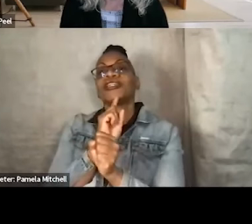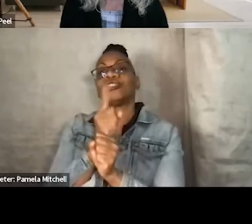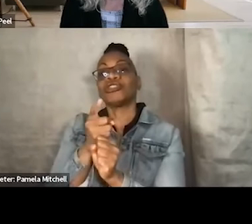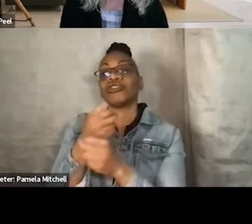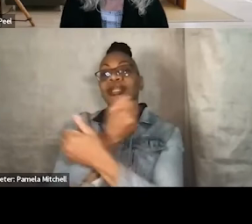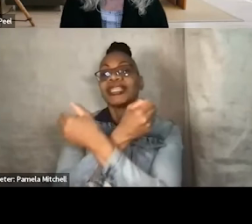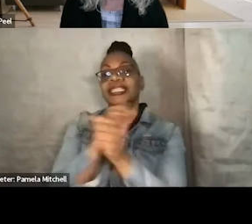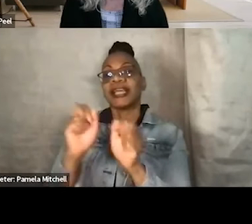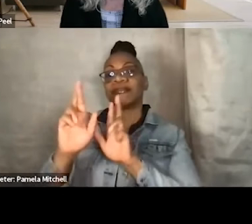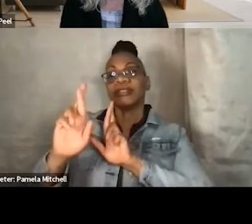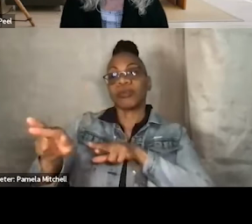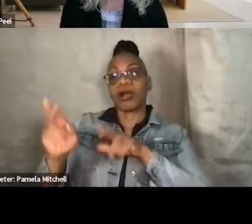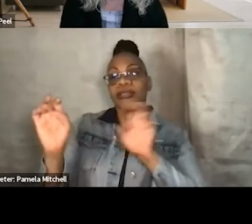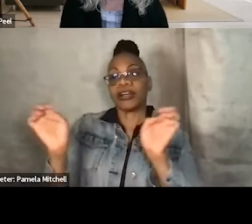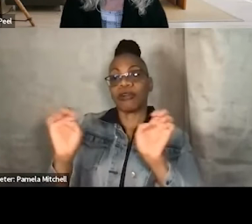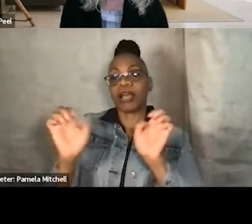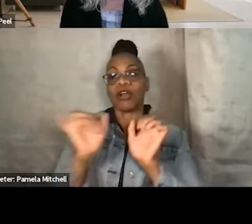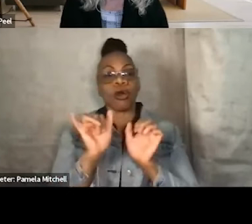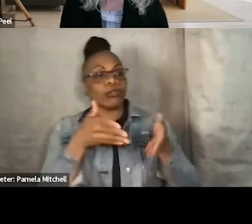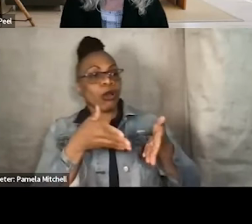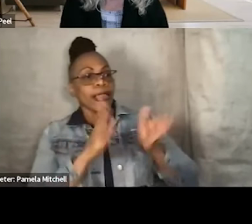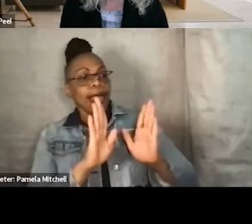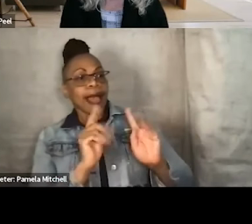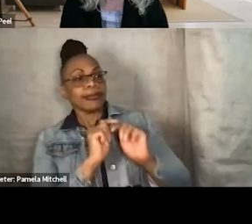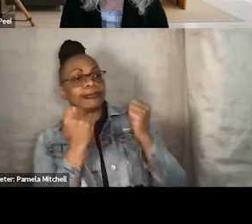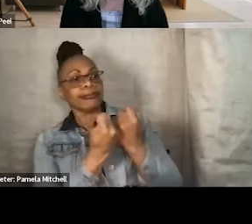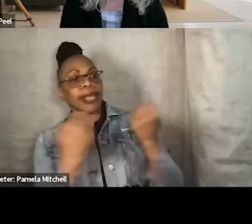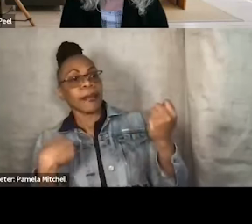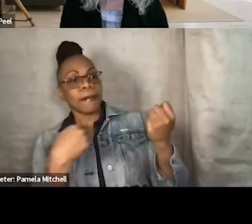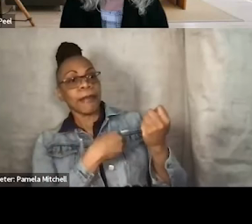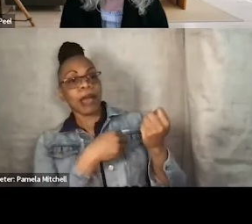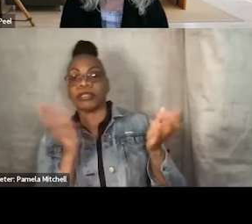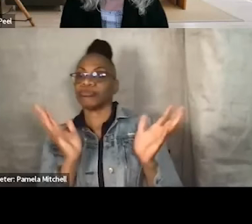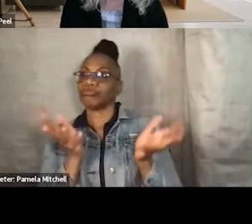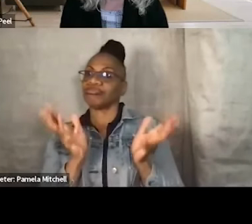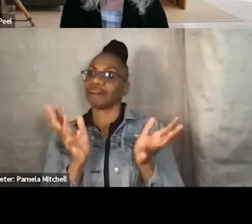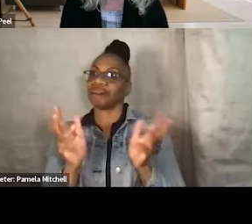and it allows the team members to talk with multiple people and/or conduct an assessment